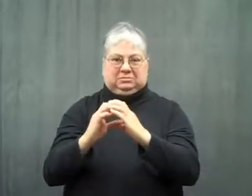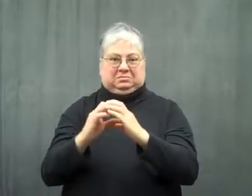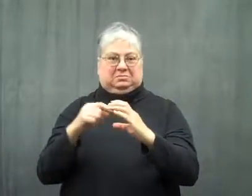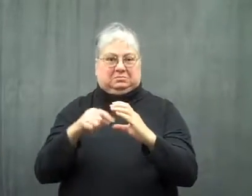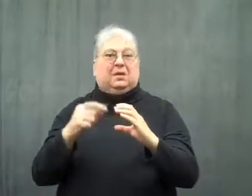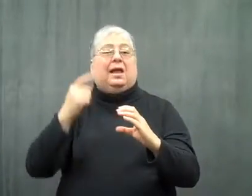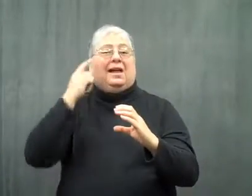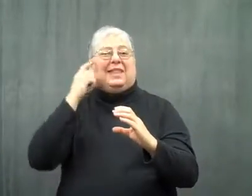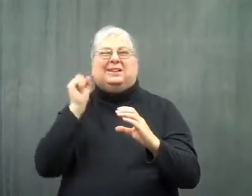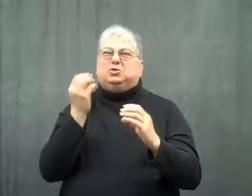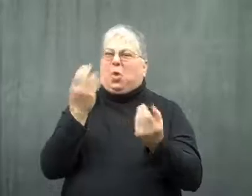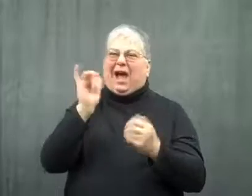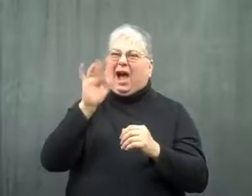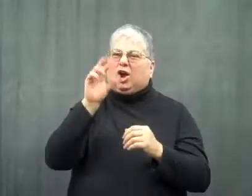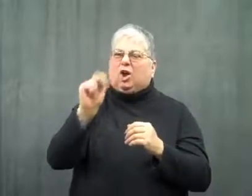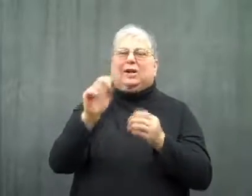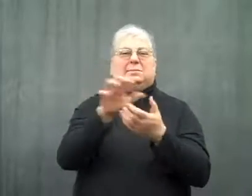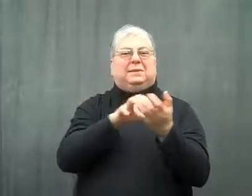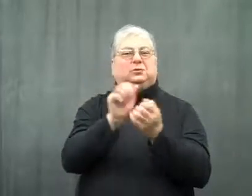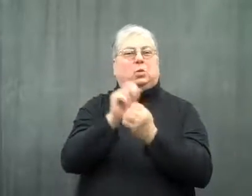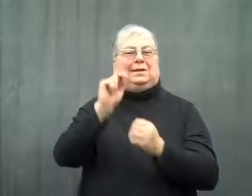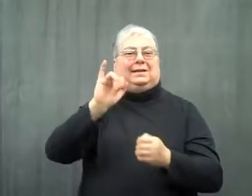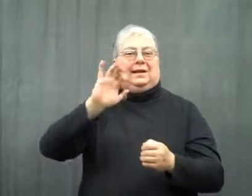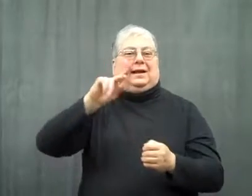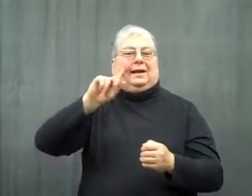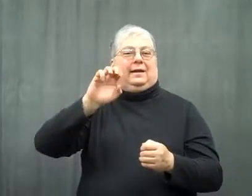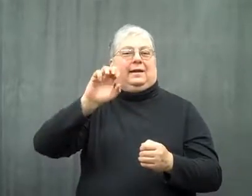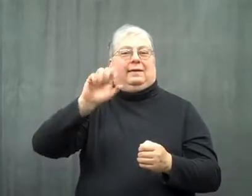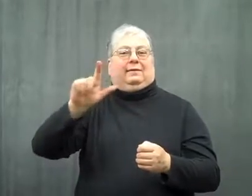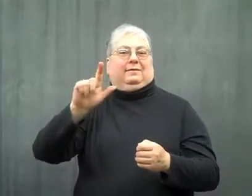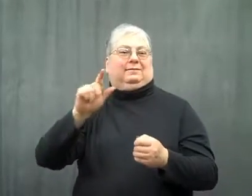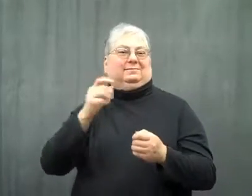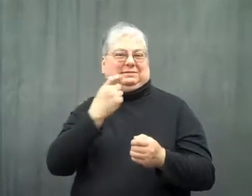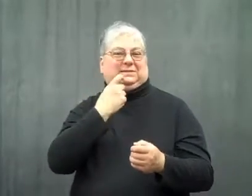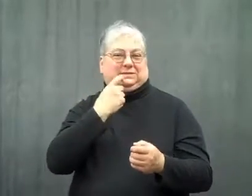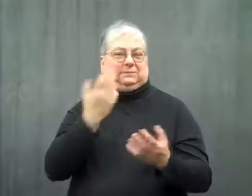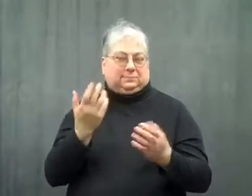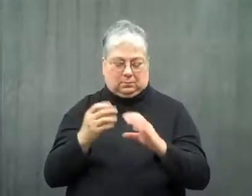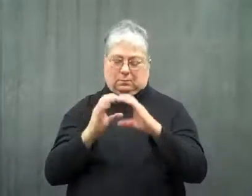It's believed to be a combination of iron and nickel.